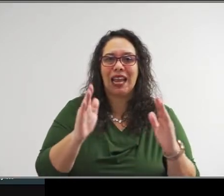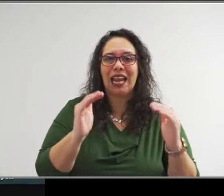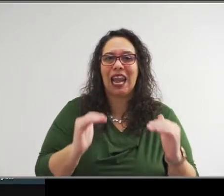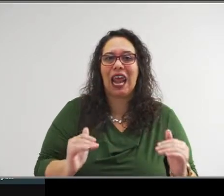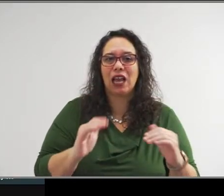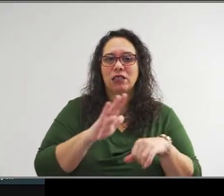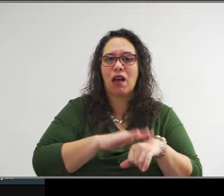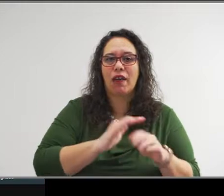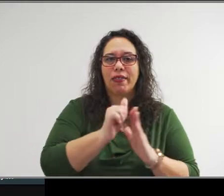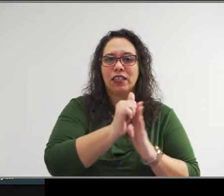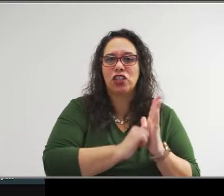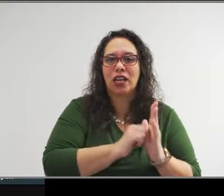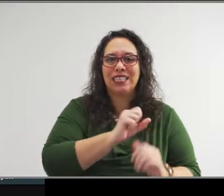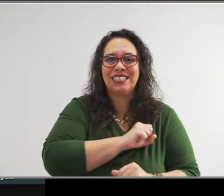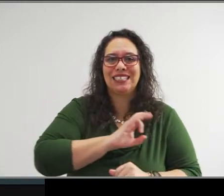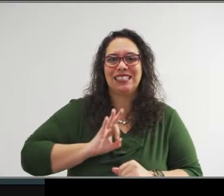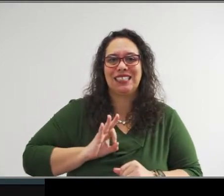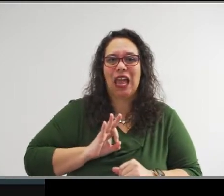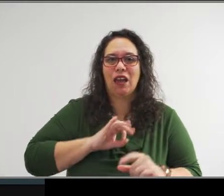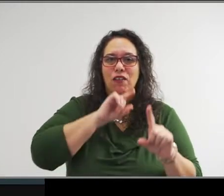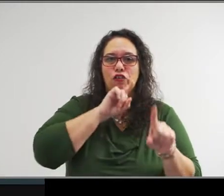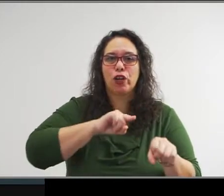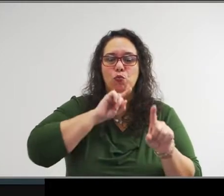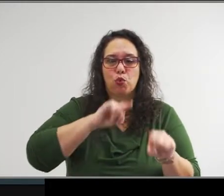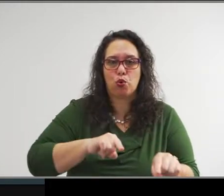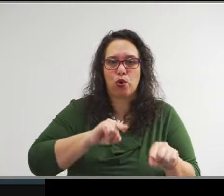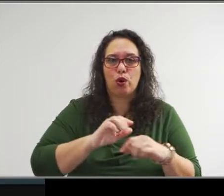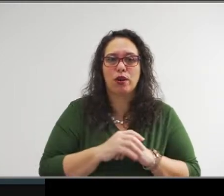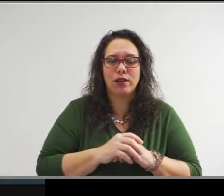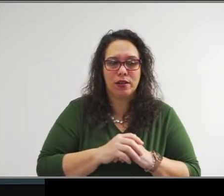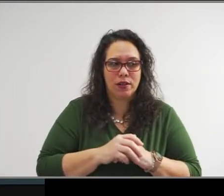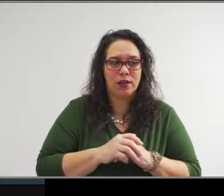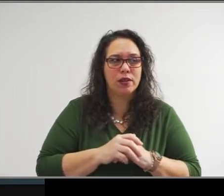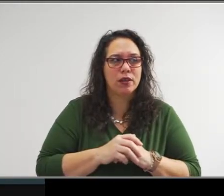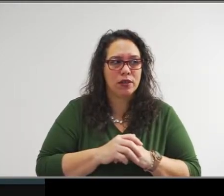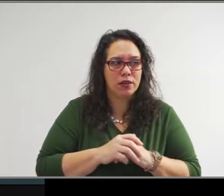which is the staff report. So, we will go to Yumi.